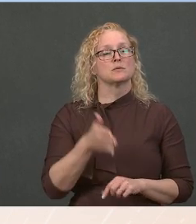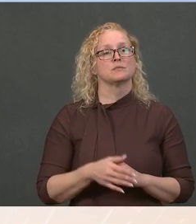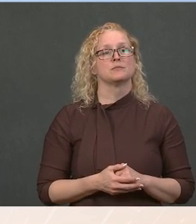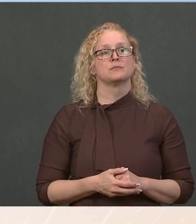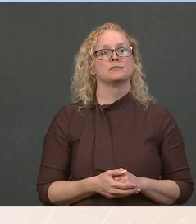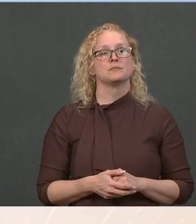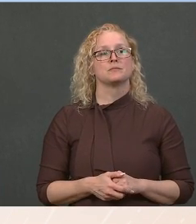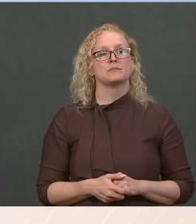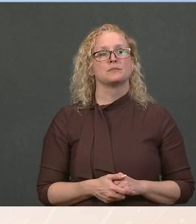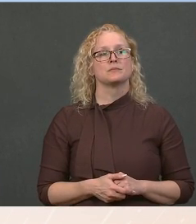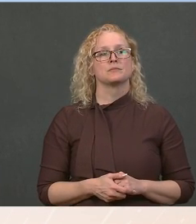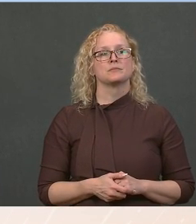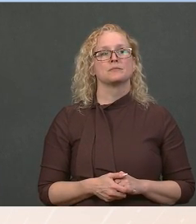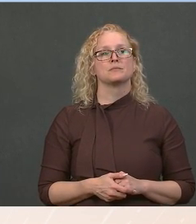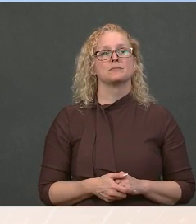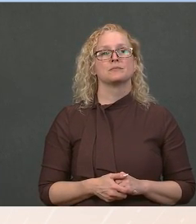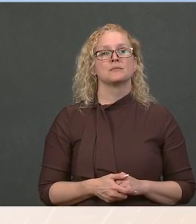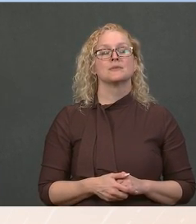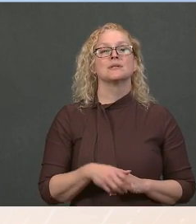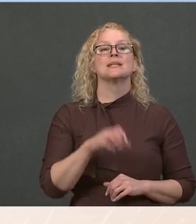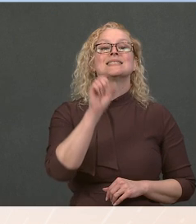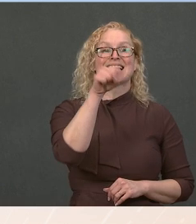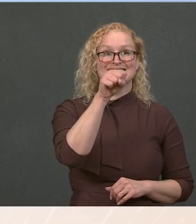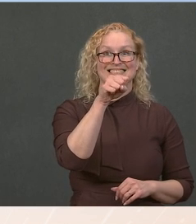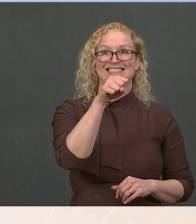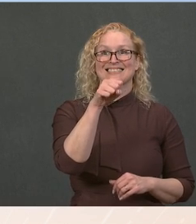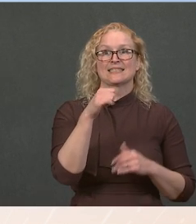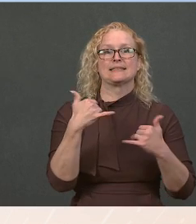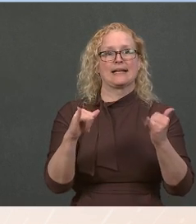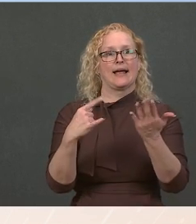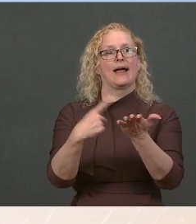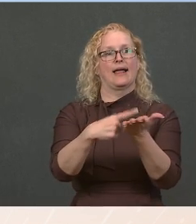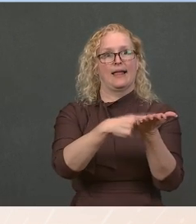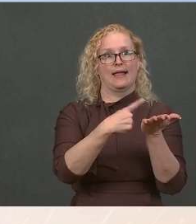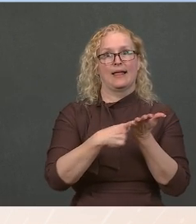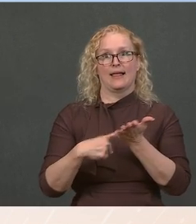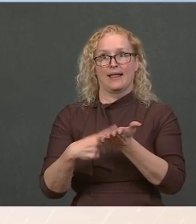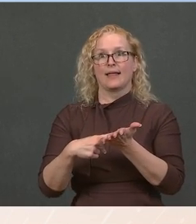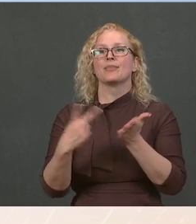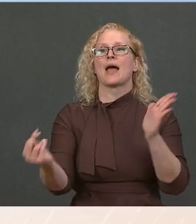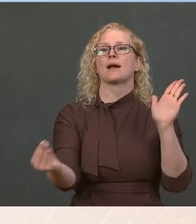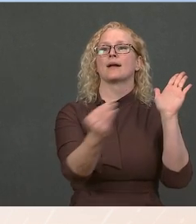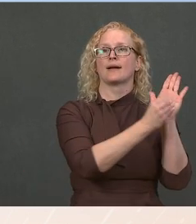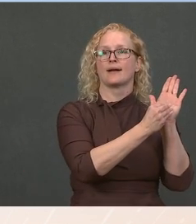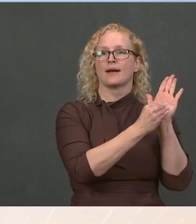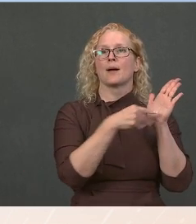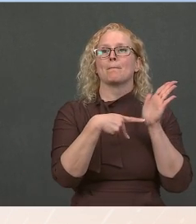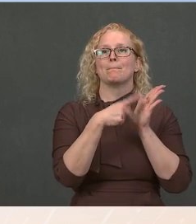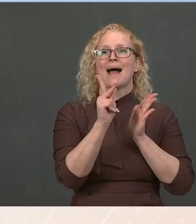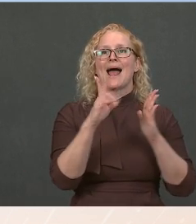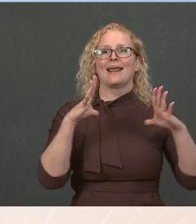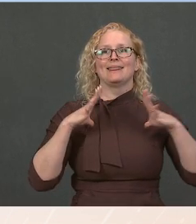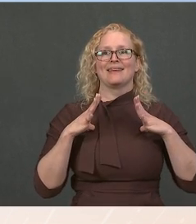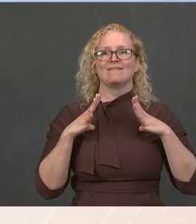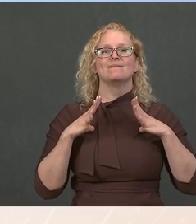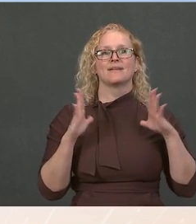Yes, paid leave is being discussed and being put -- is put back in, which is something that is very personal to him. Making sure that people